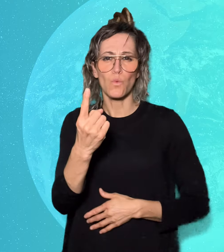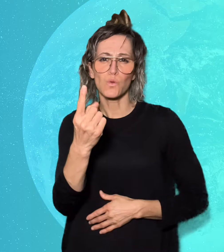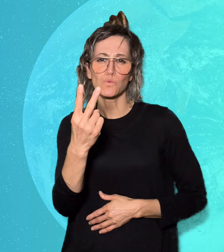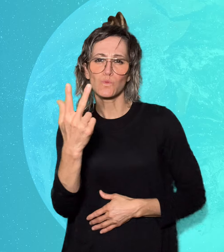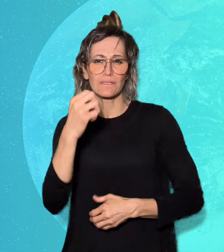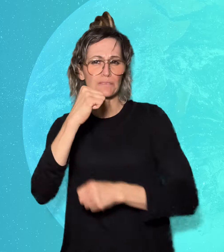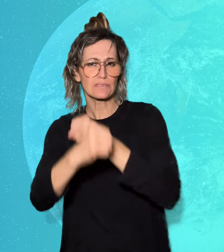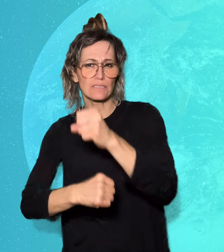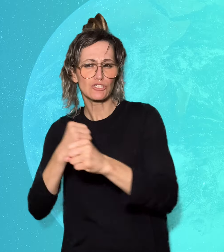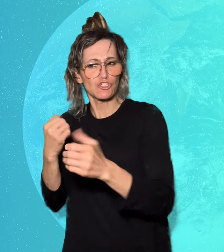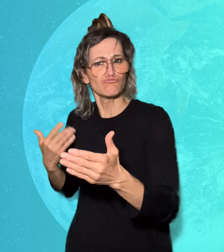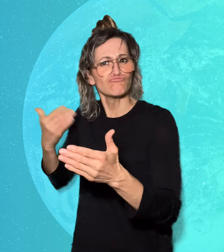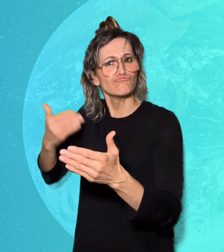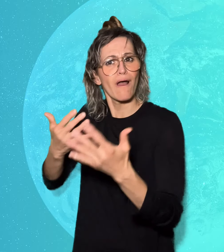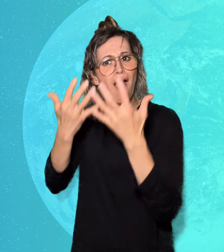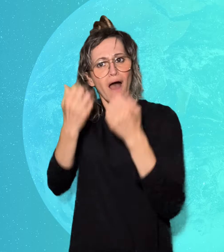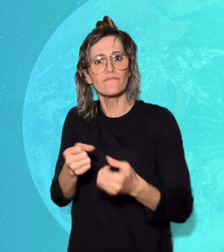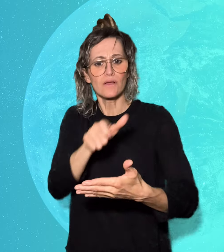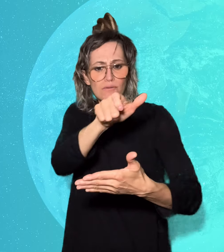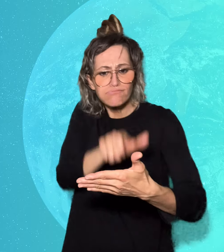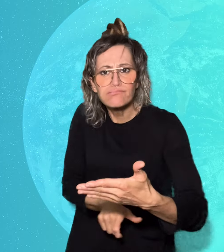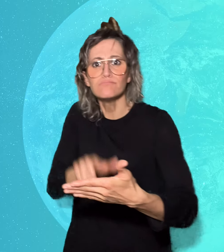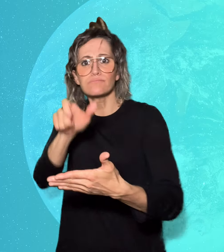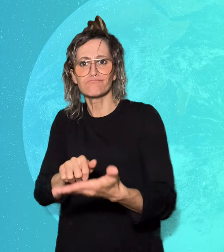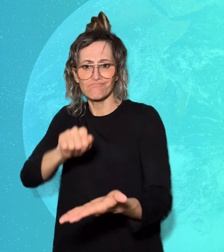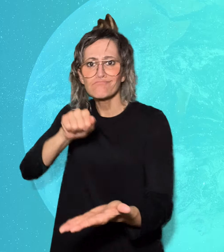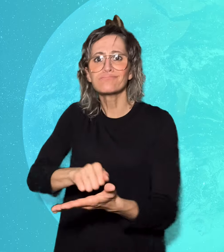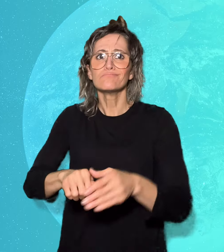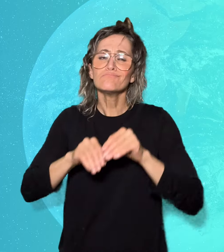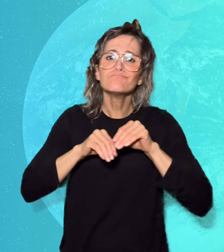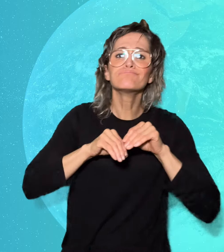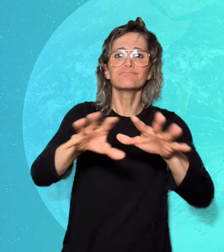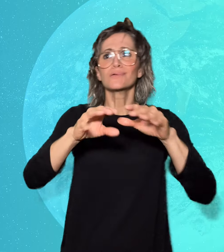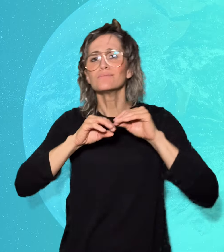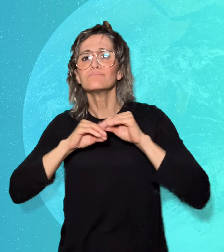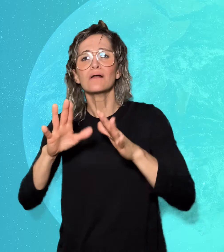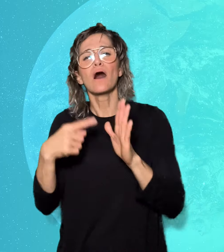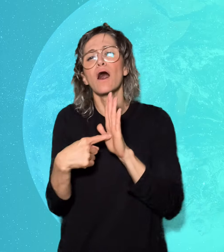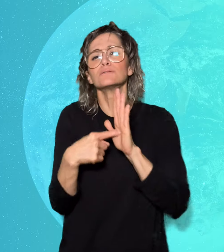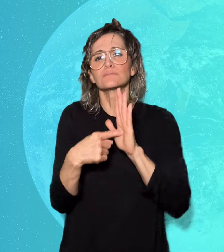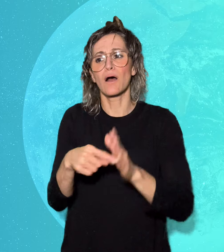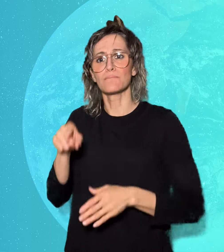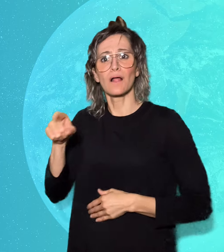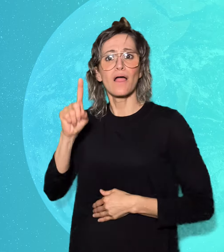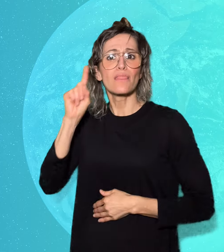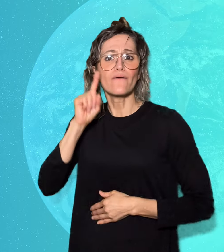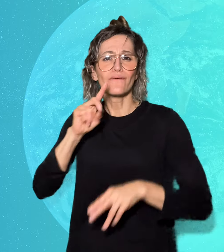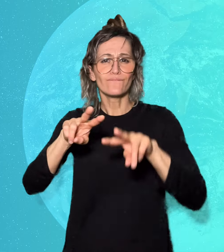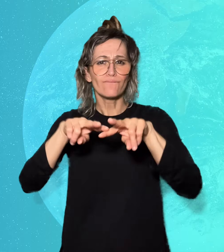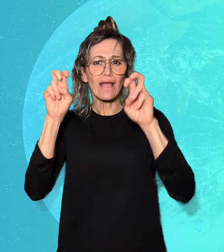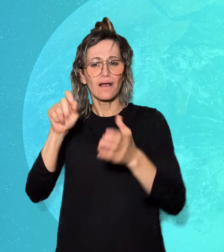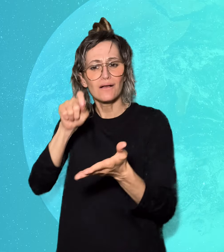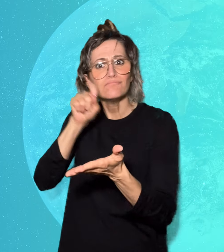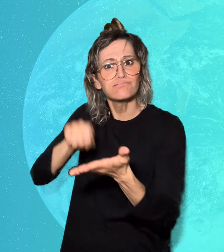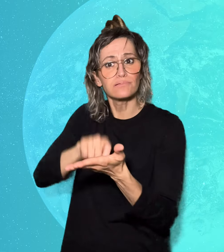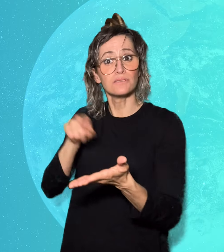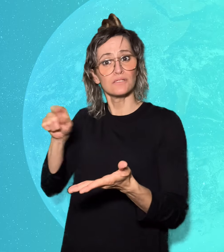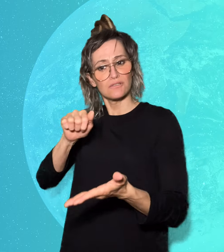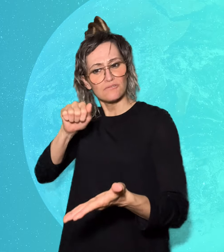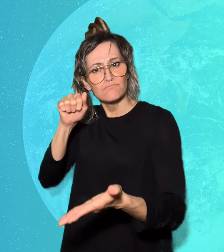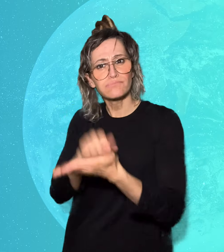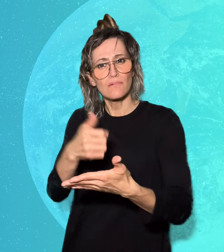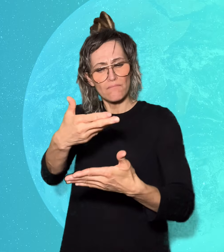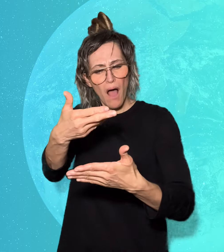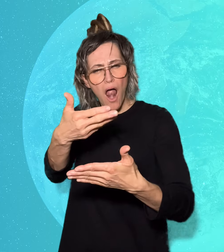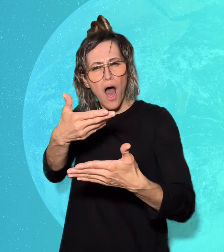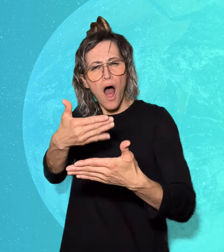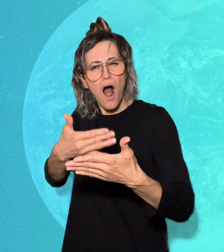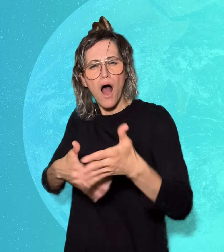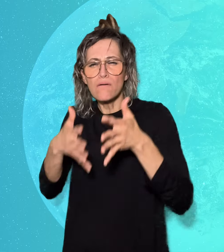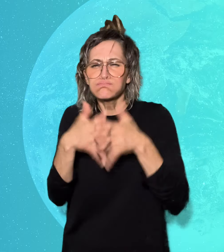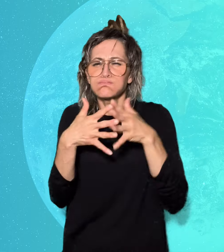from sources like Deaf Vee Journal have detailed instances